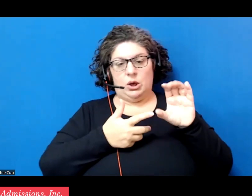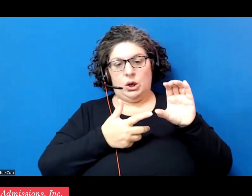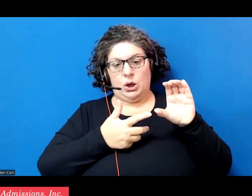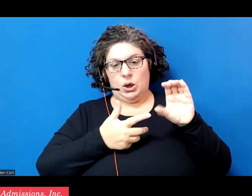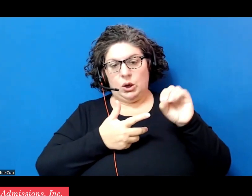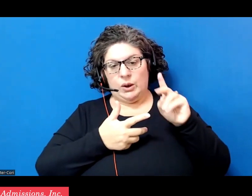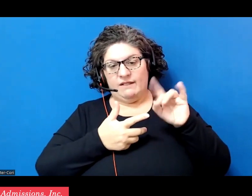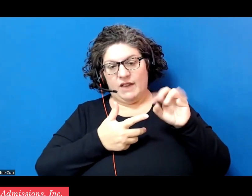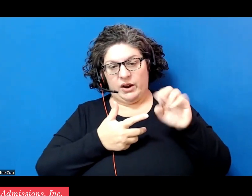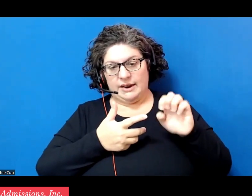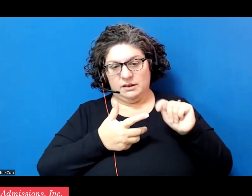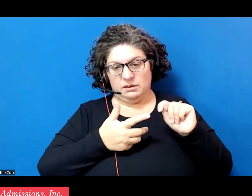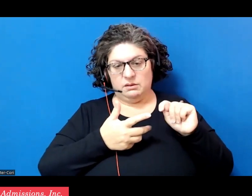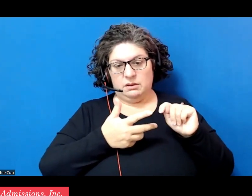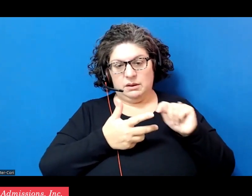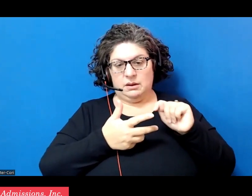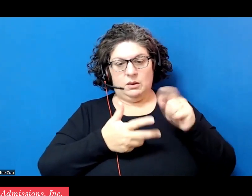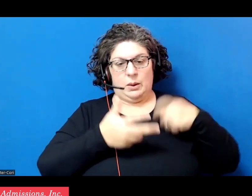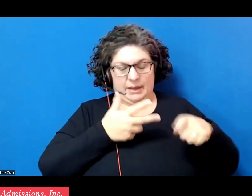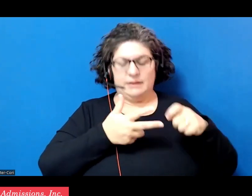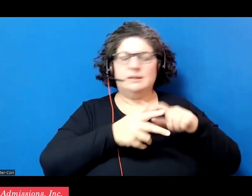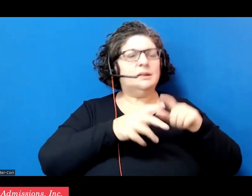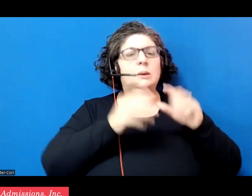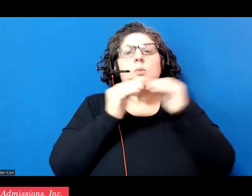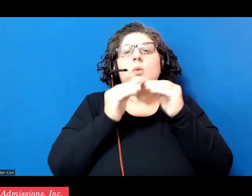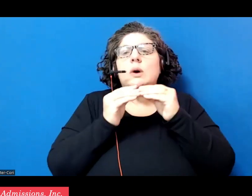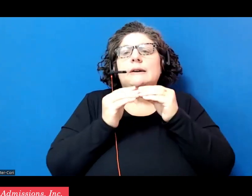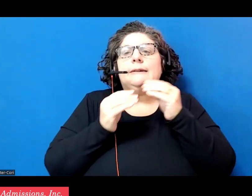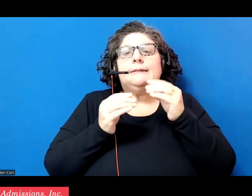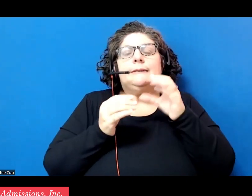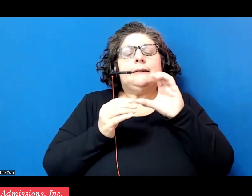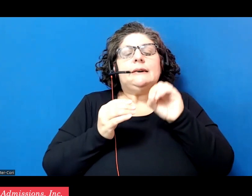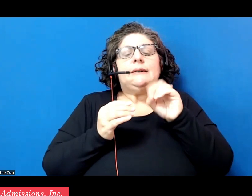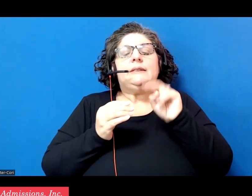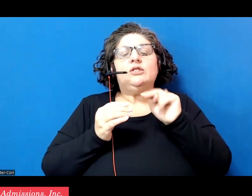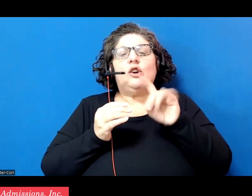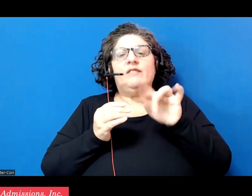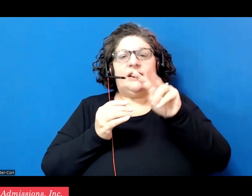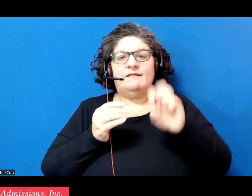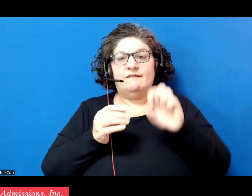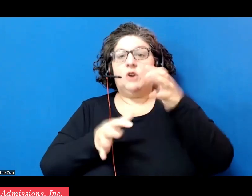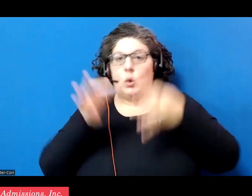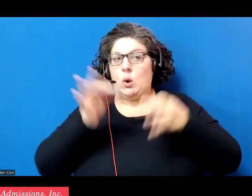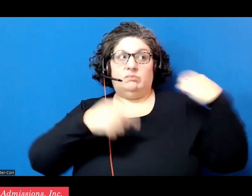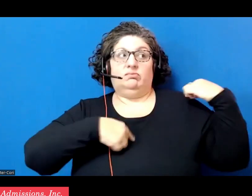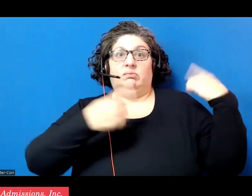And so it's a much more conservative court than we had in many decades and they're likely